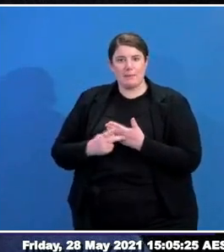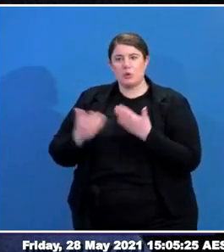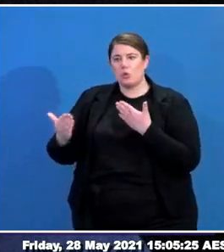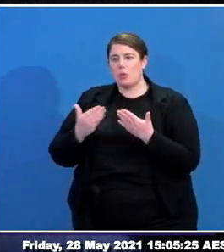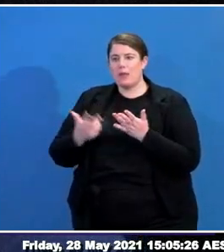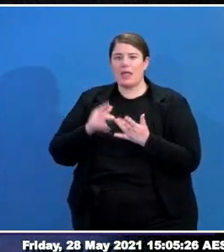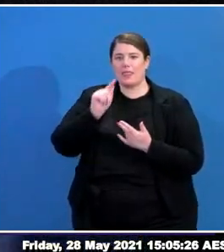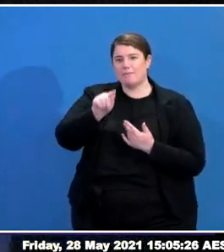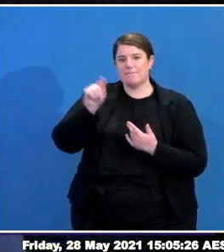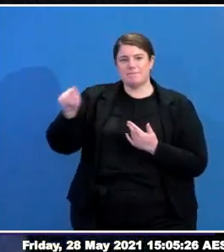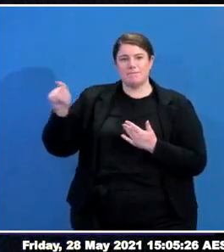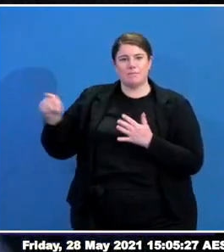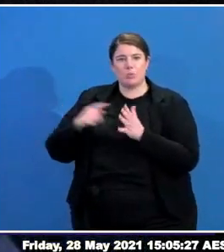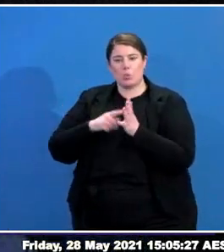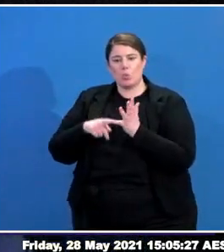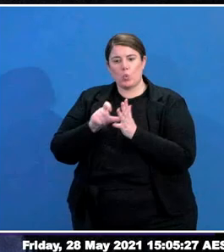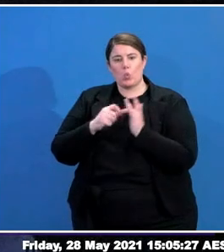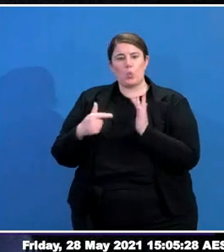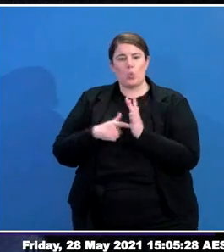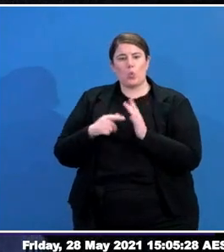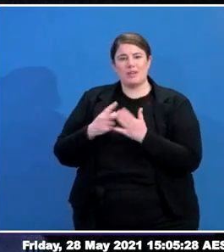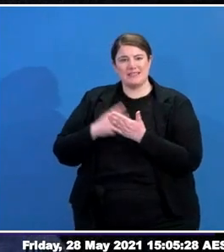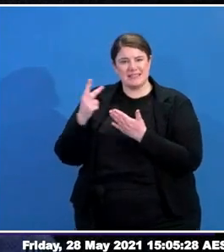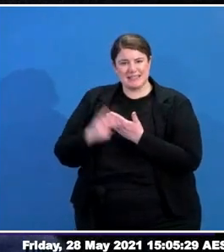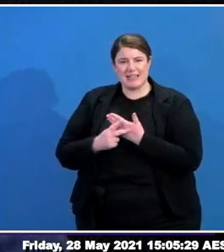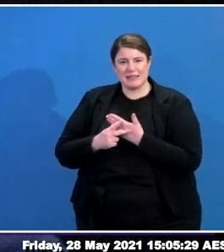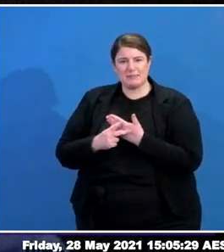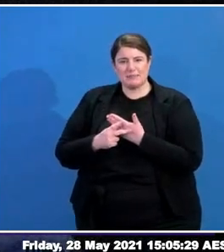schemes in what are often described as human services environments is